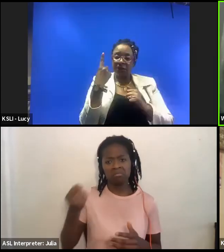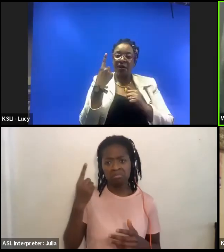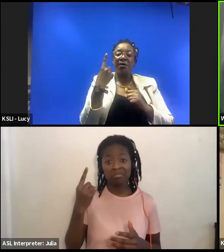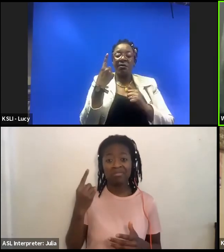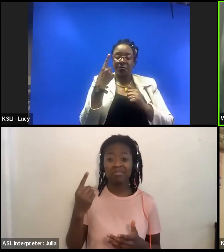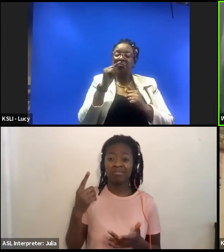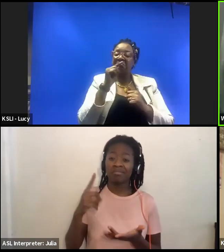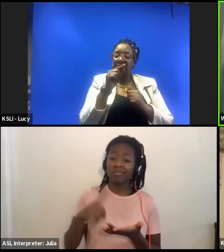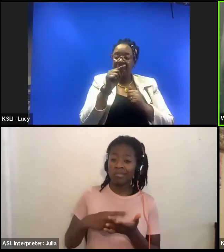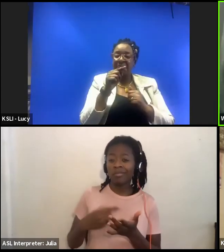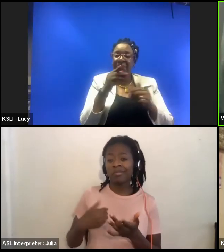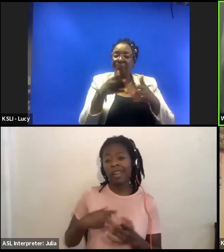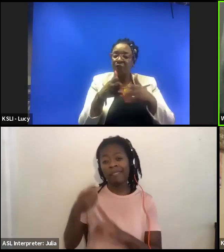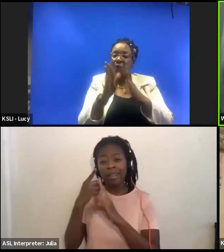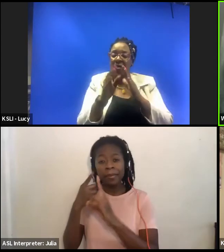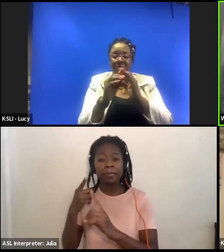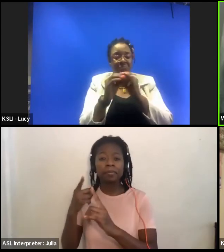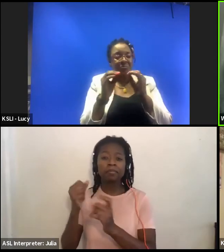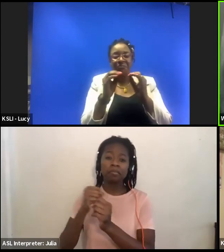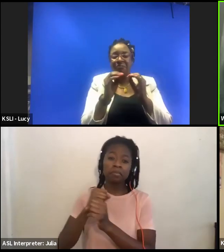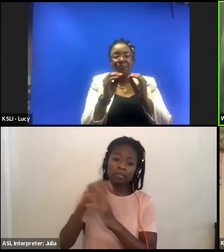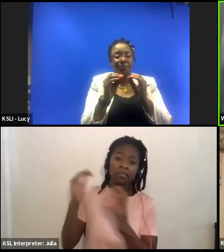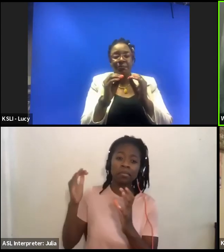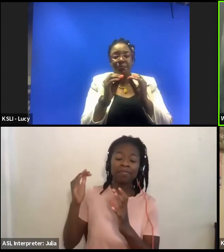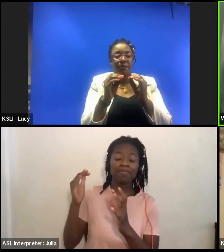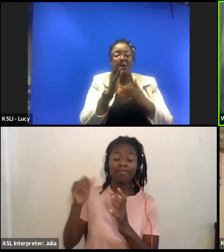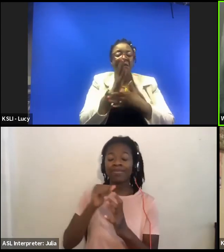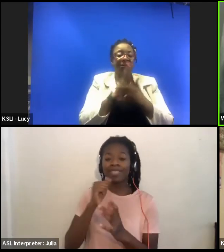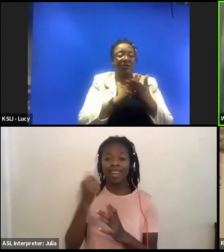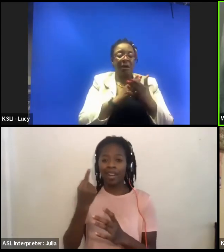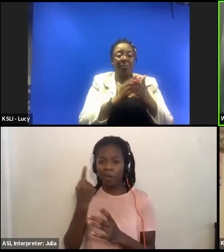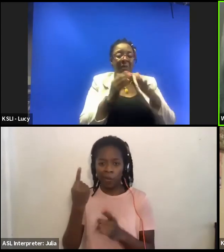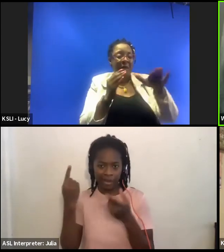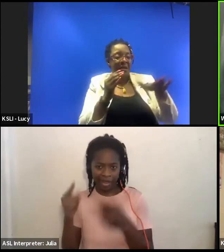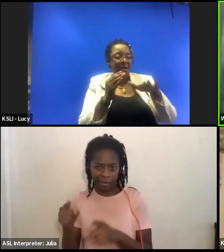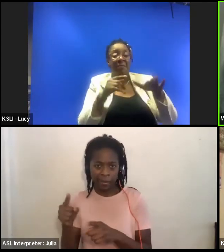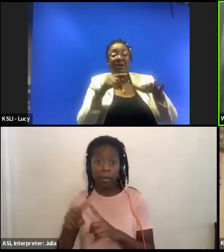in certain spaces, but this is how I do things.